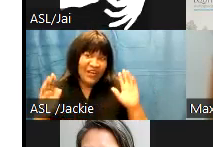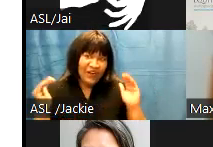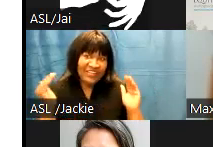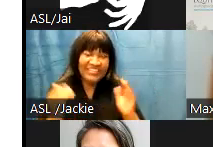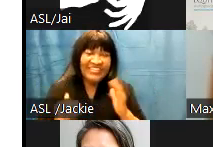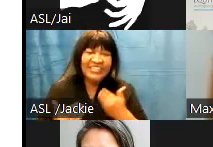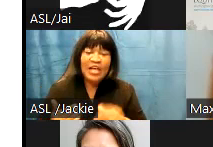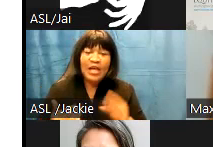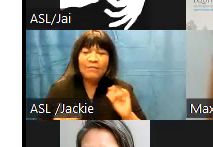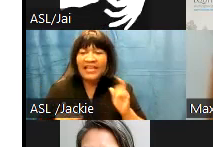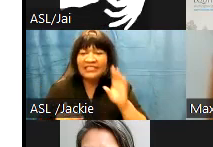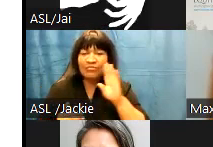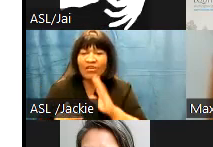I'm Max Brown with the Office of Financial Management.